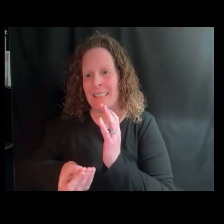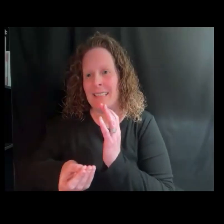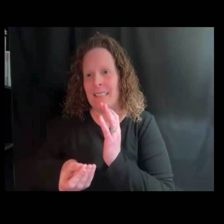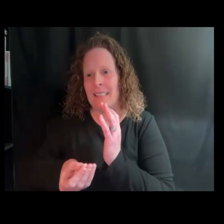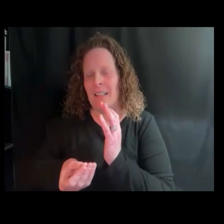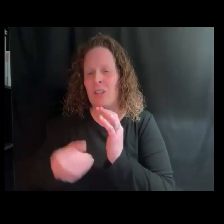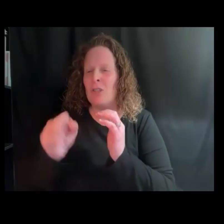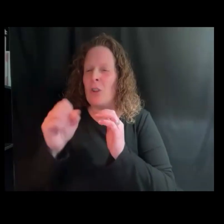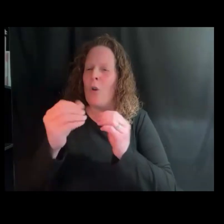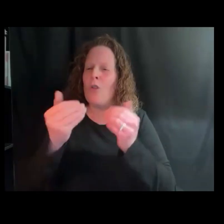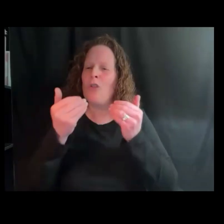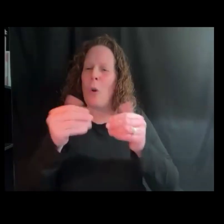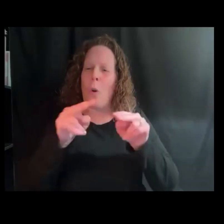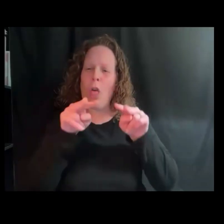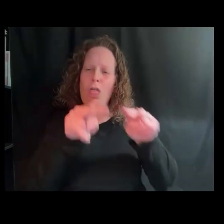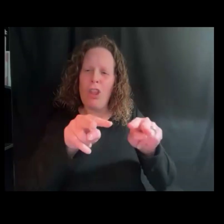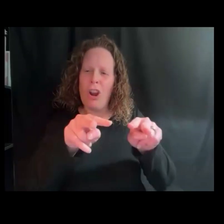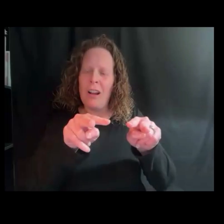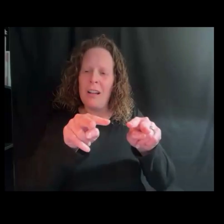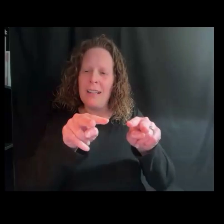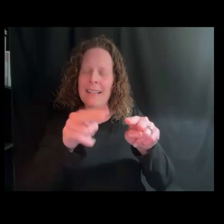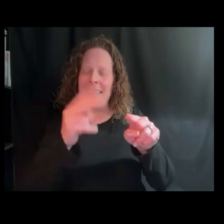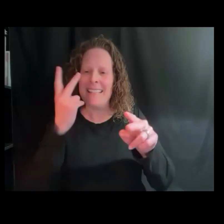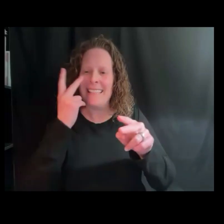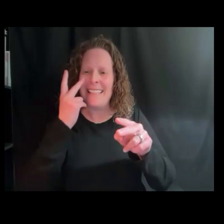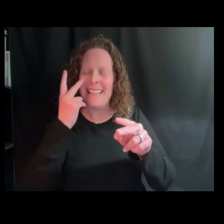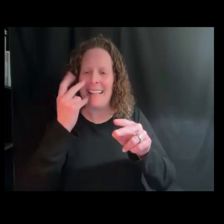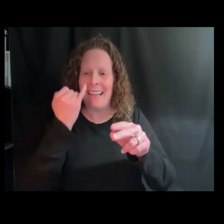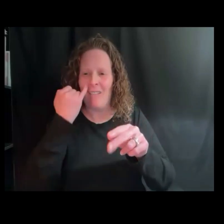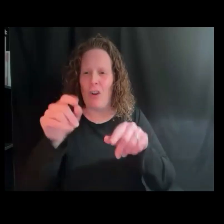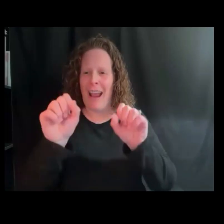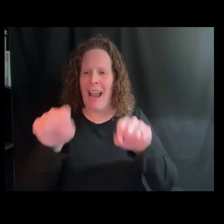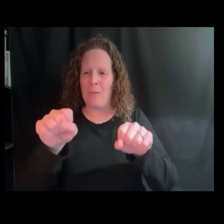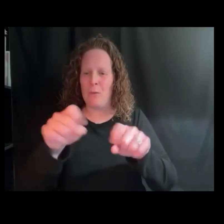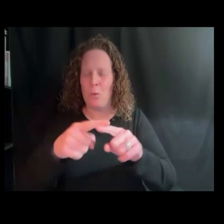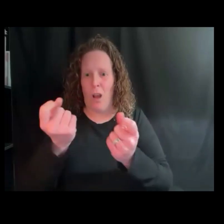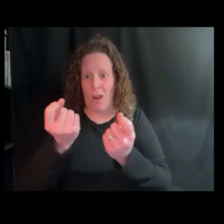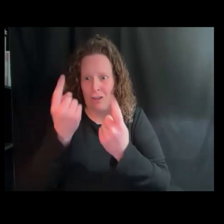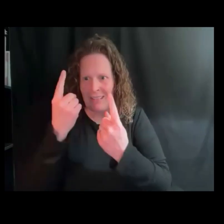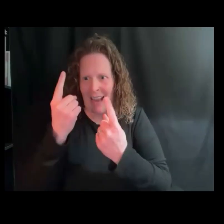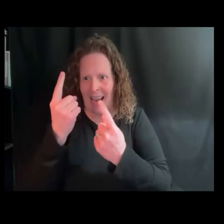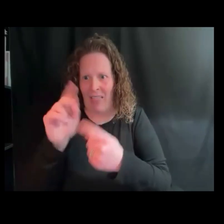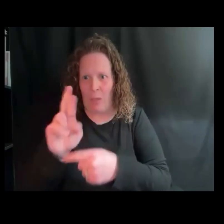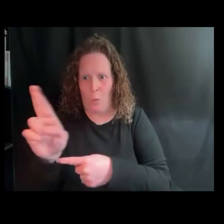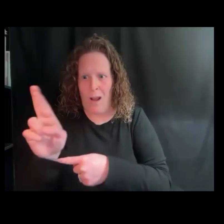is fifty percent of the information missing. I'm gonna give you just a minute to take a look at that